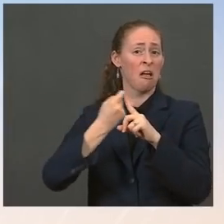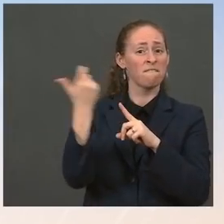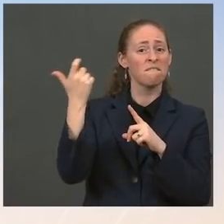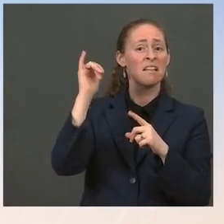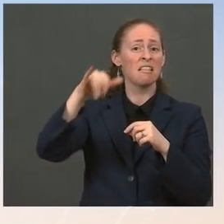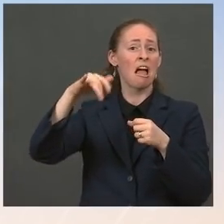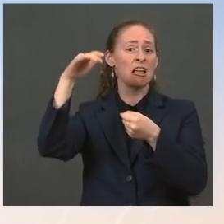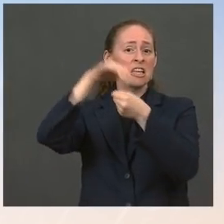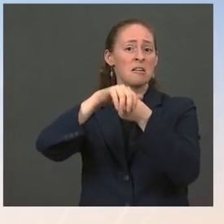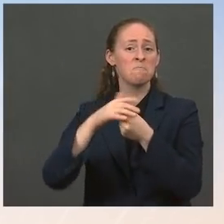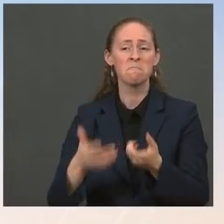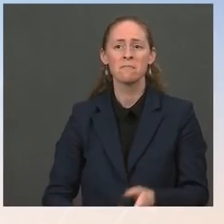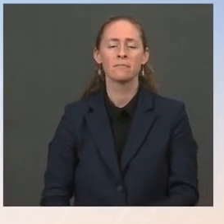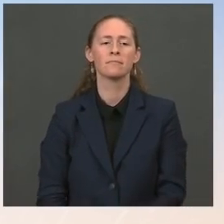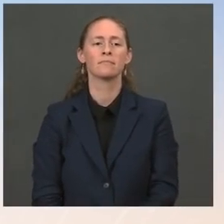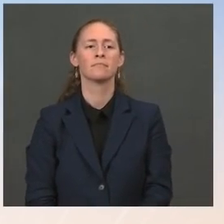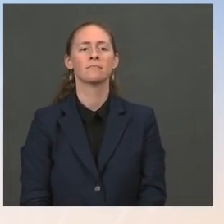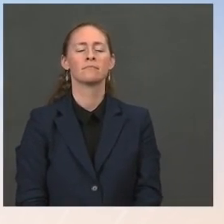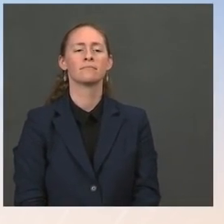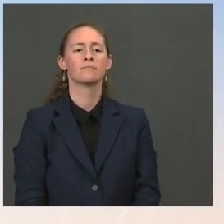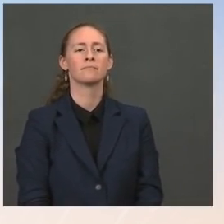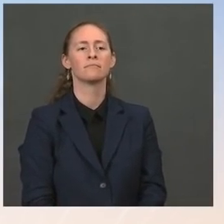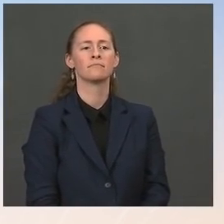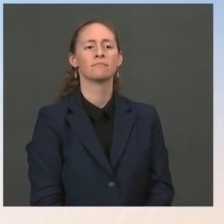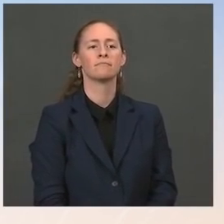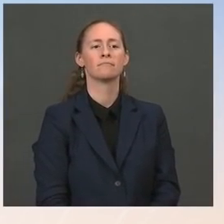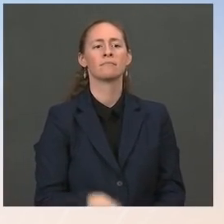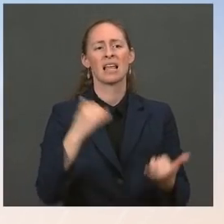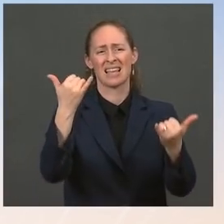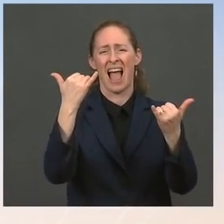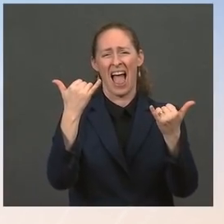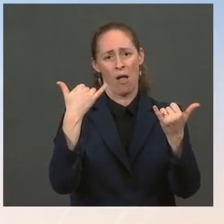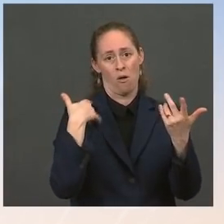our focus is on raising the debt ceiling in the limited amount of time we have left to do that